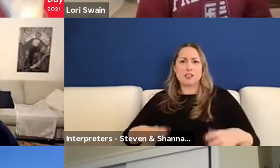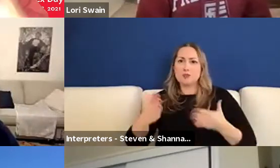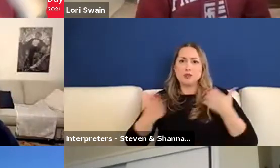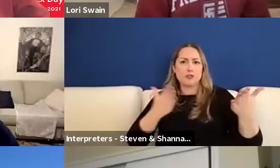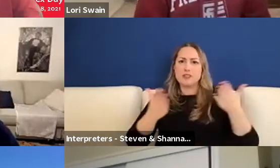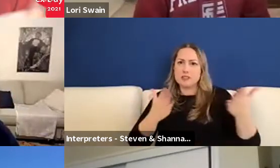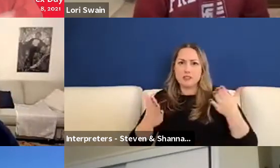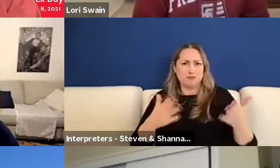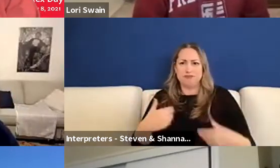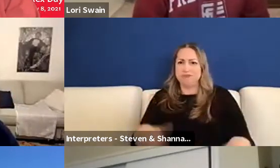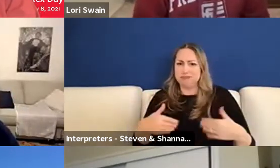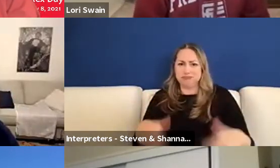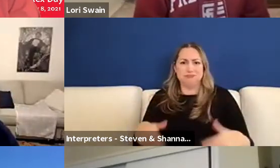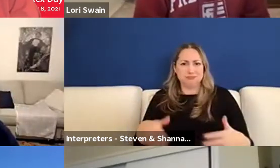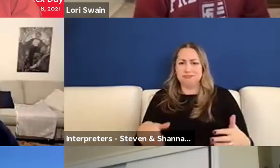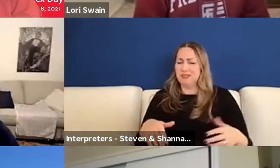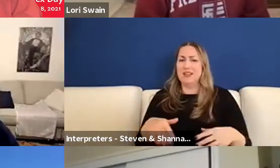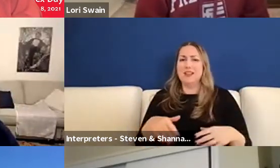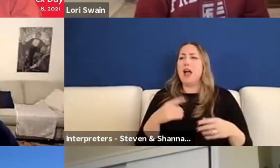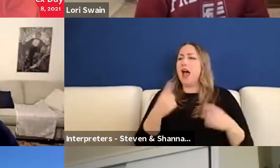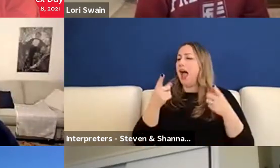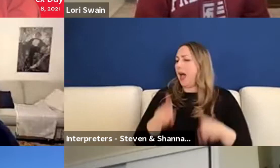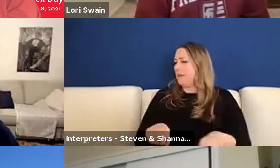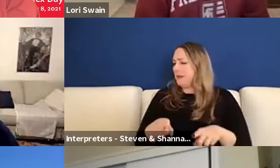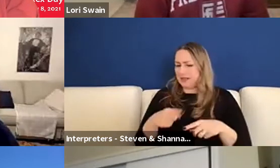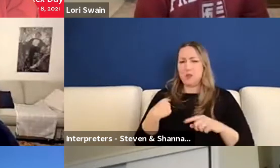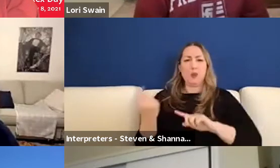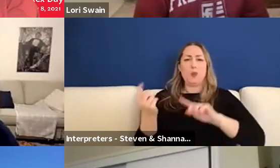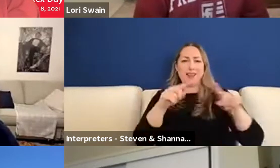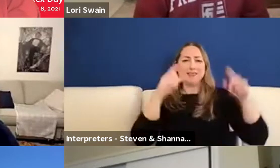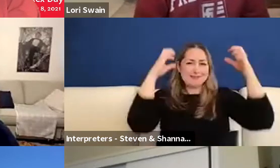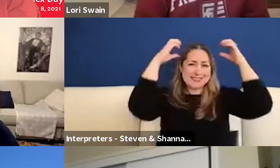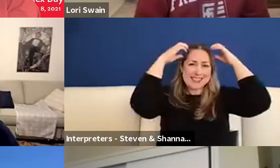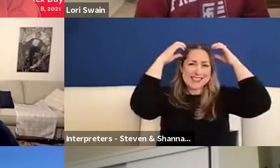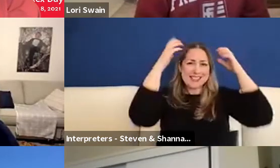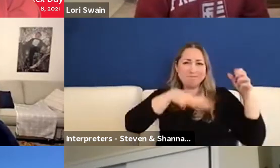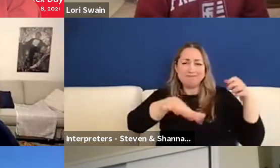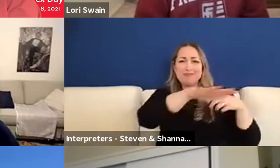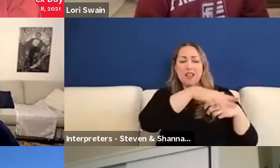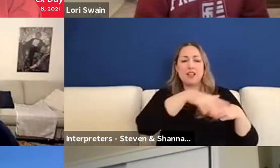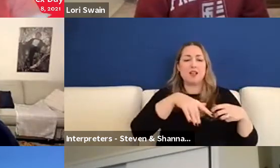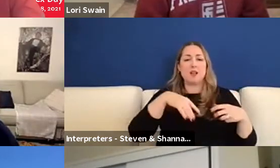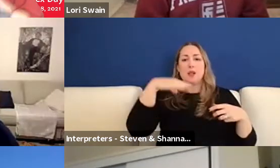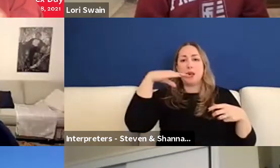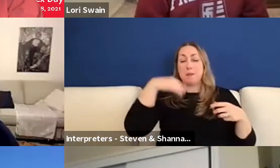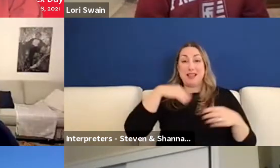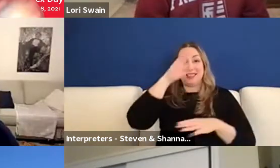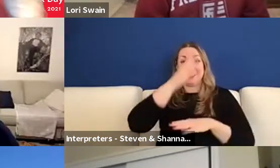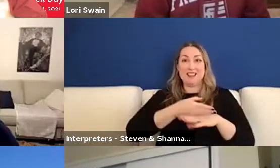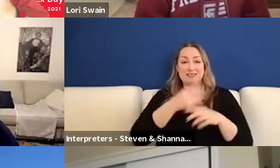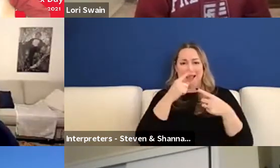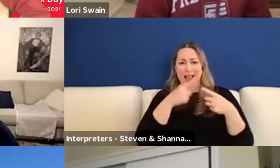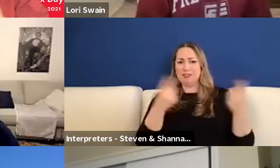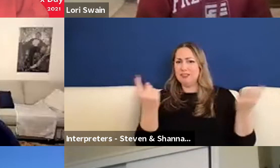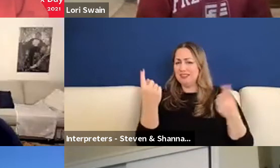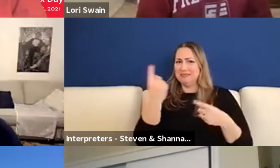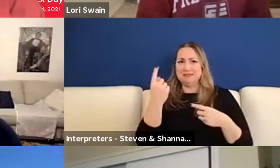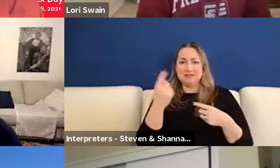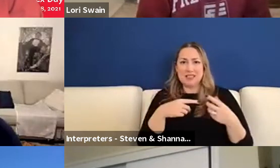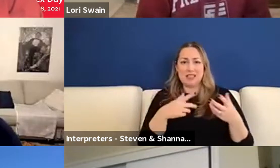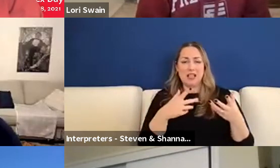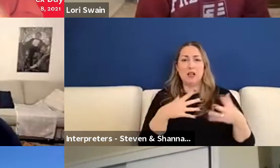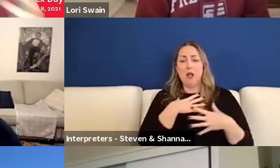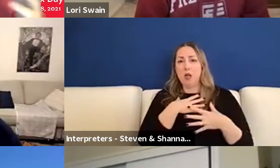to us, he got some and I mean, was going into a full on attack. And so there was a young lady, you know, picking up trash and in a